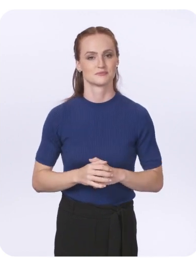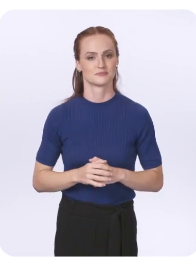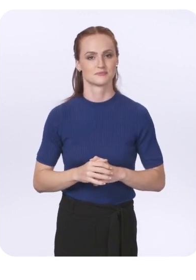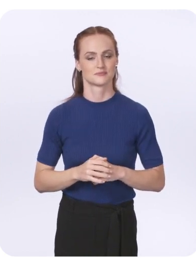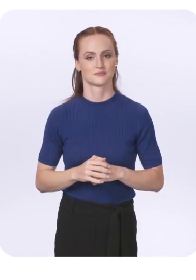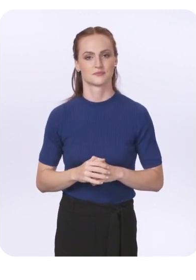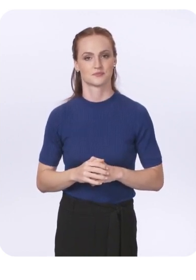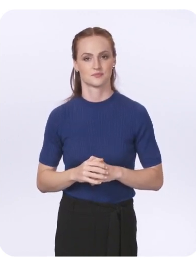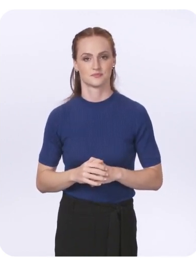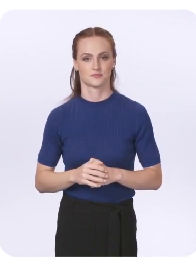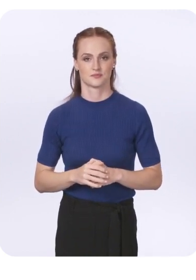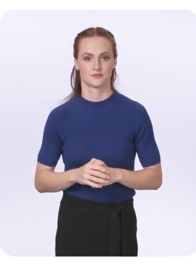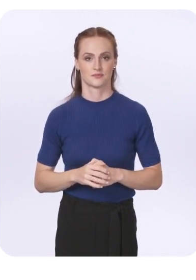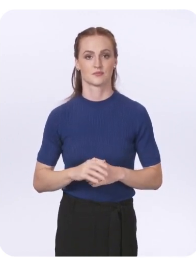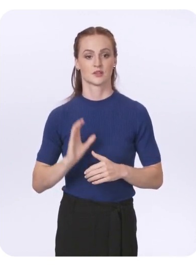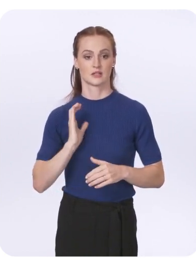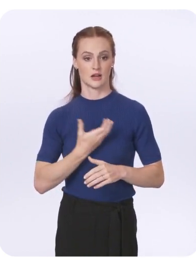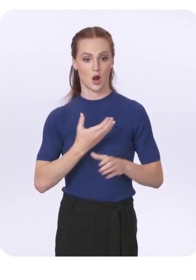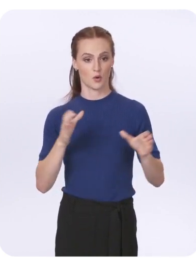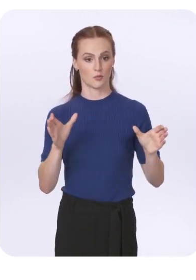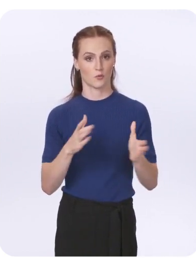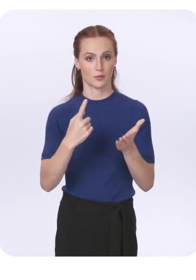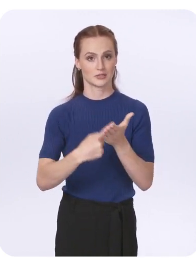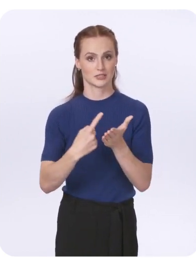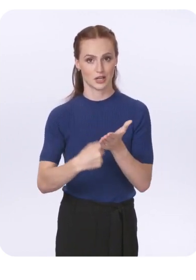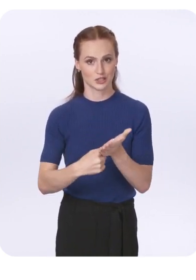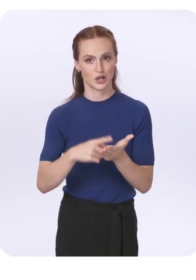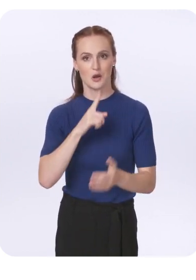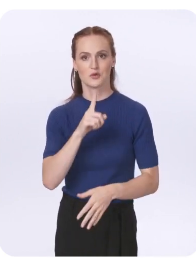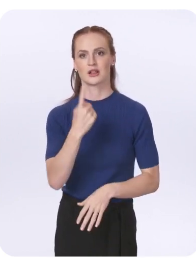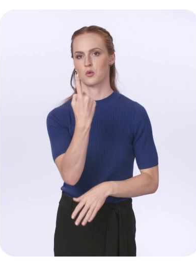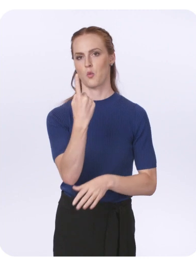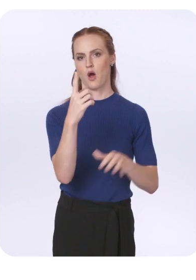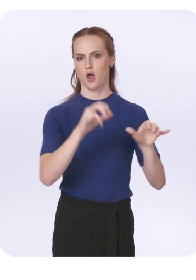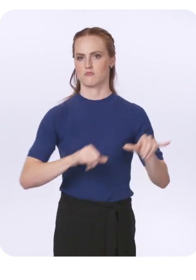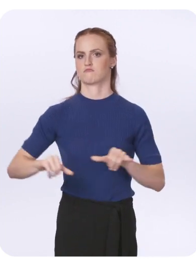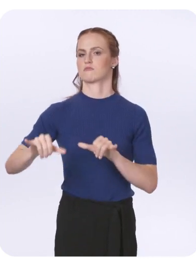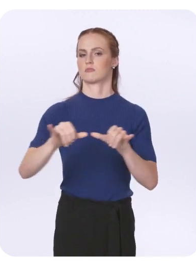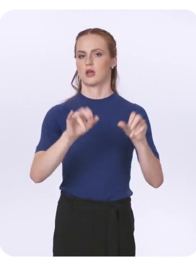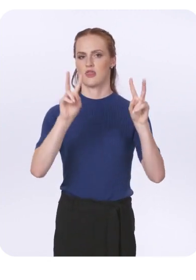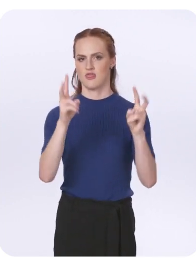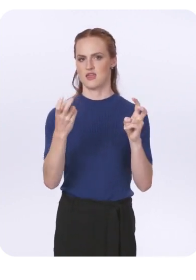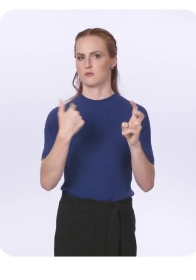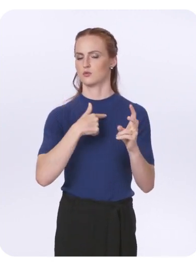So in our perf discussion here, there ultimately is one theme that we really want to drive home,